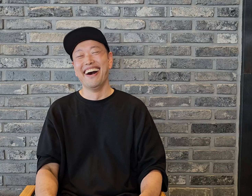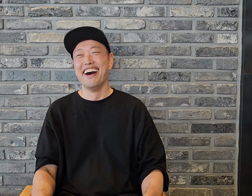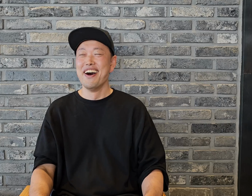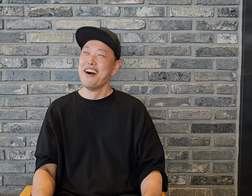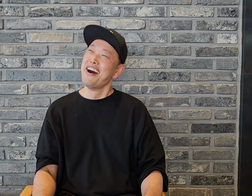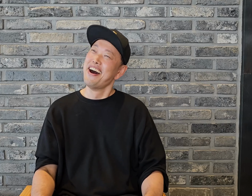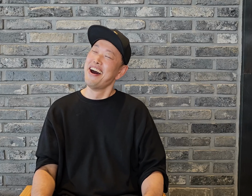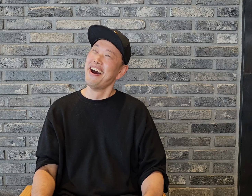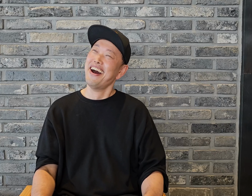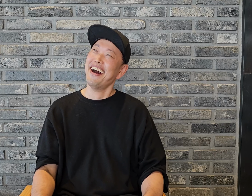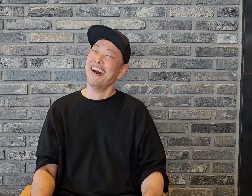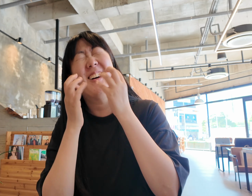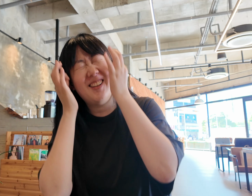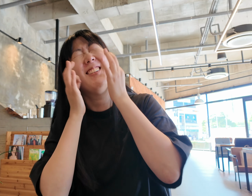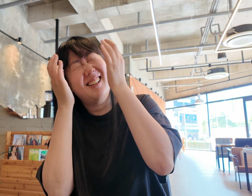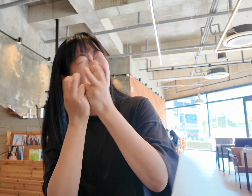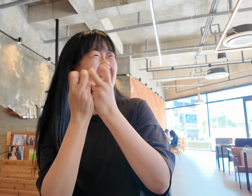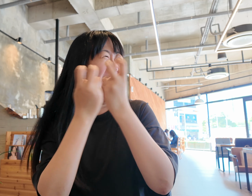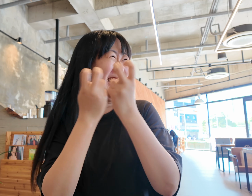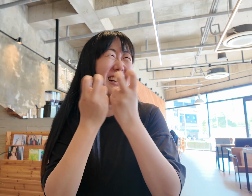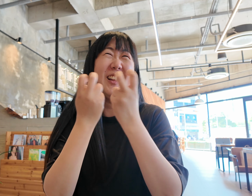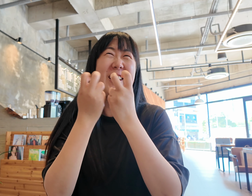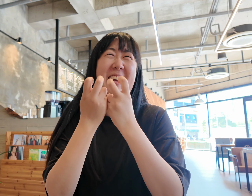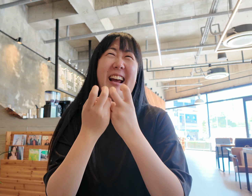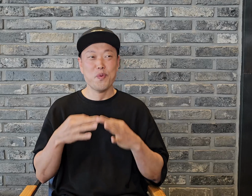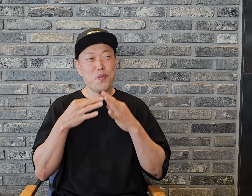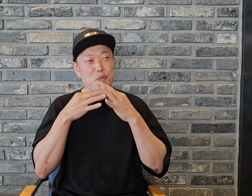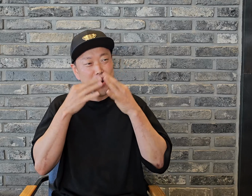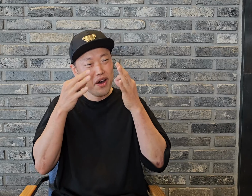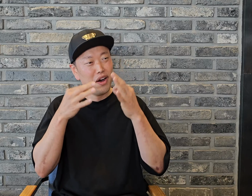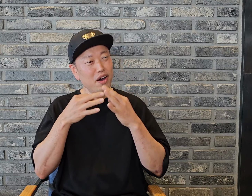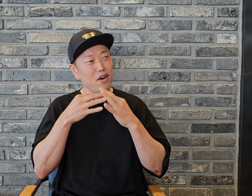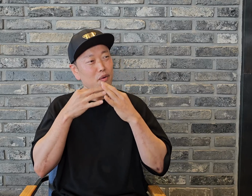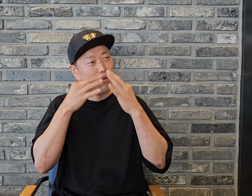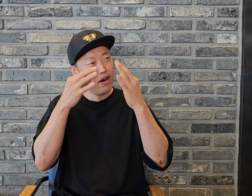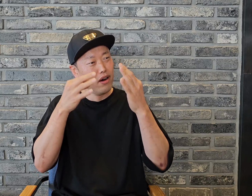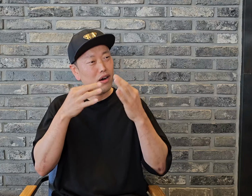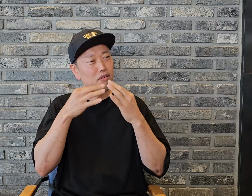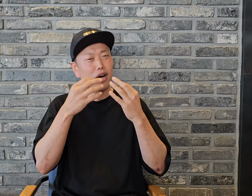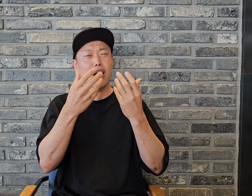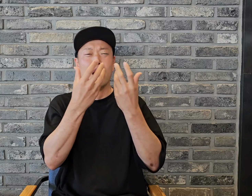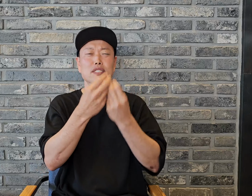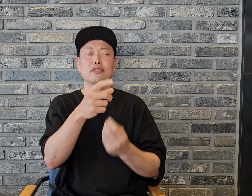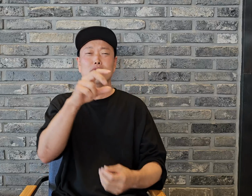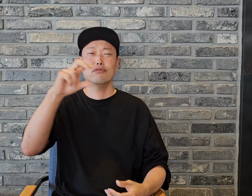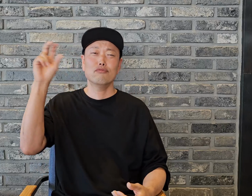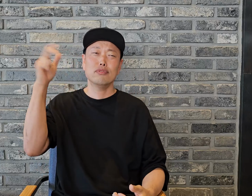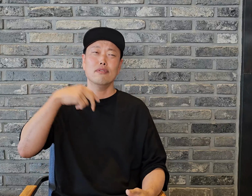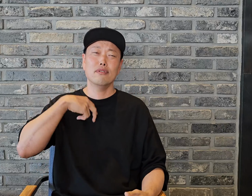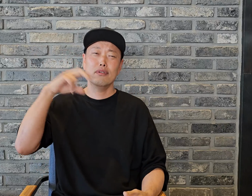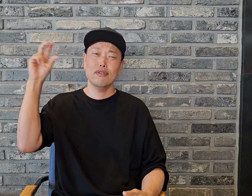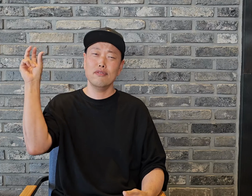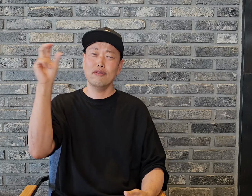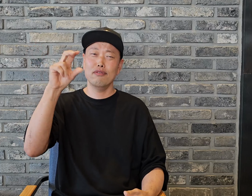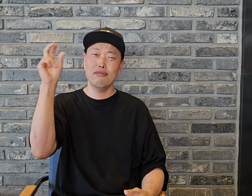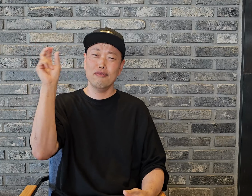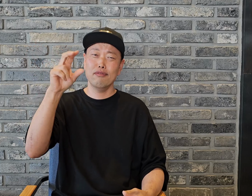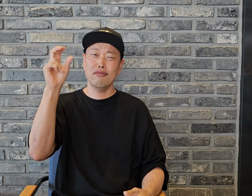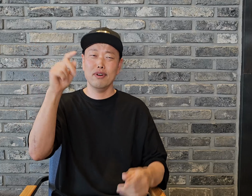ha :) Difficult. How can I try? Effort, effort, effort... For example, a pitcher throws a baseball, right?